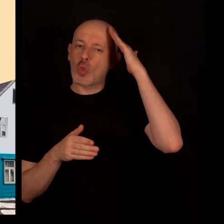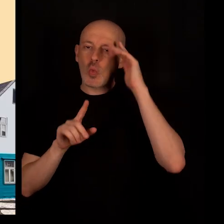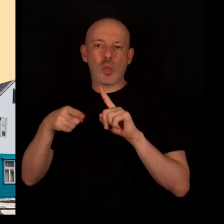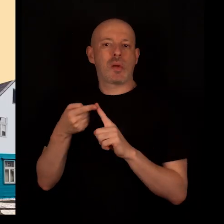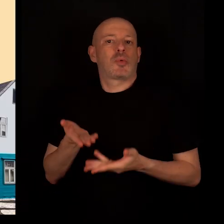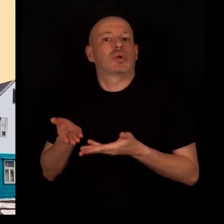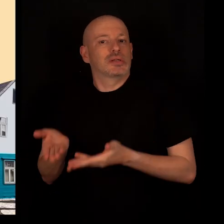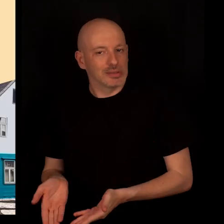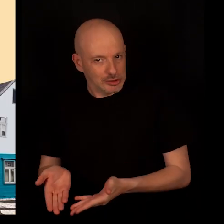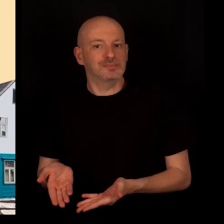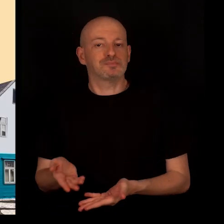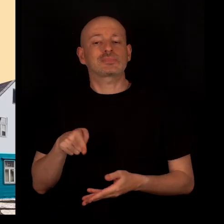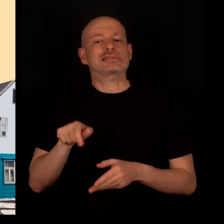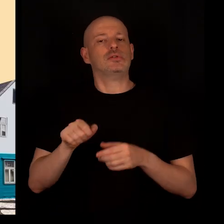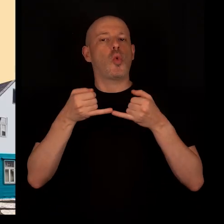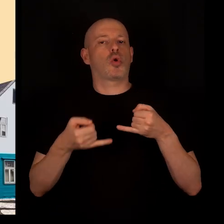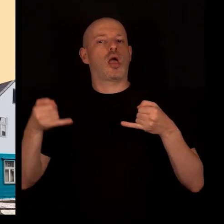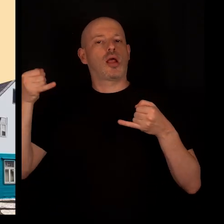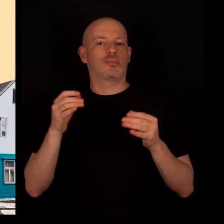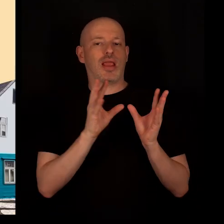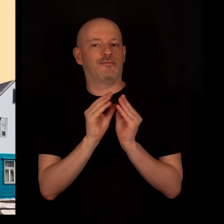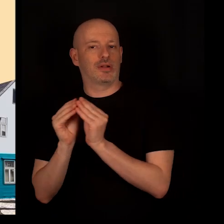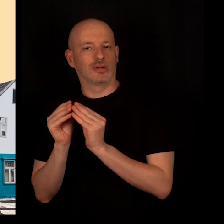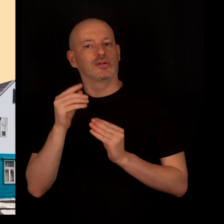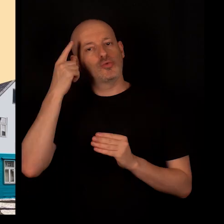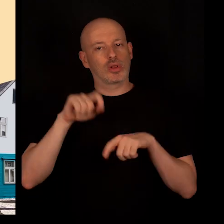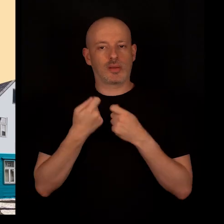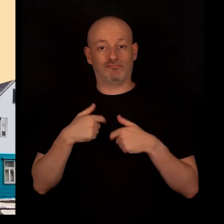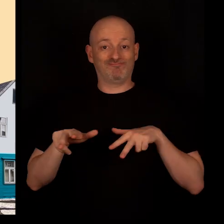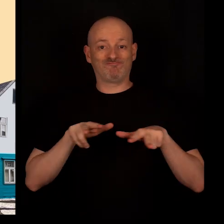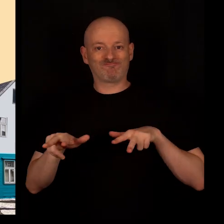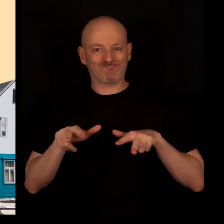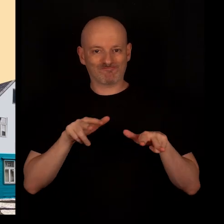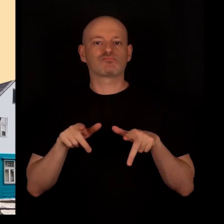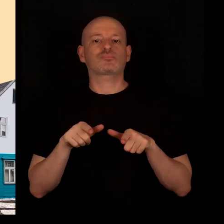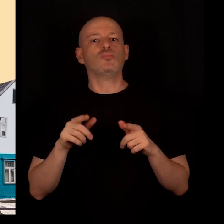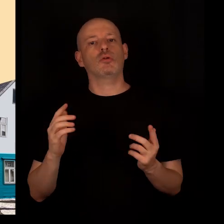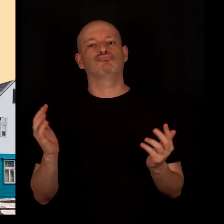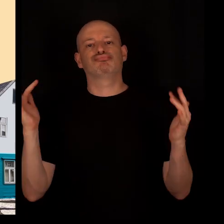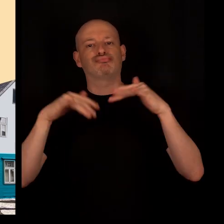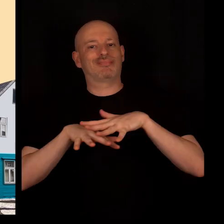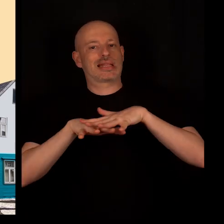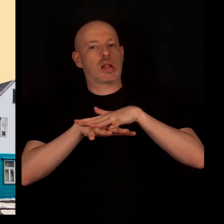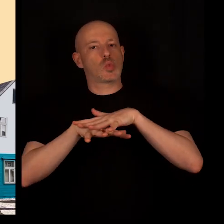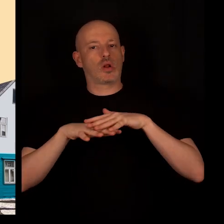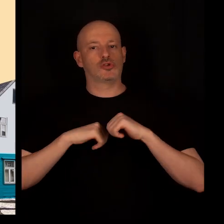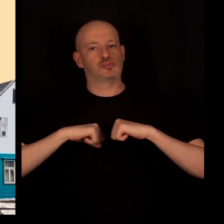were already selected before and you know about it. These are online events that our team is organising